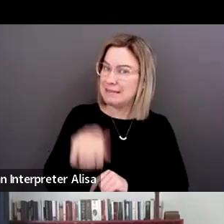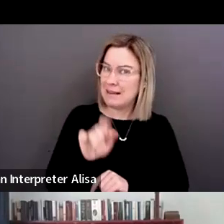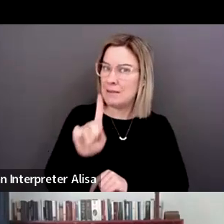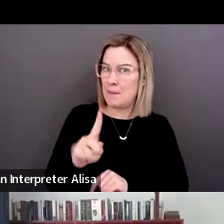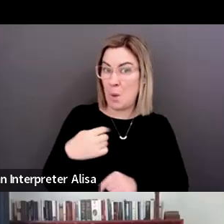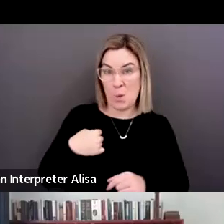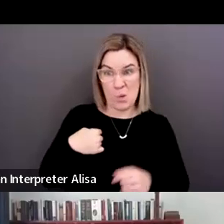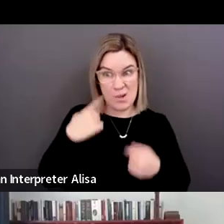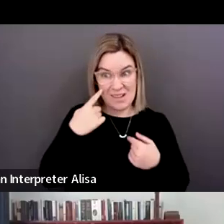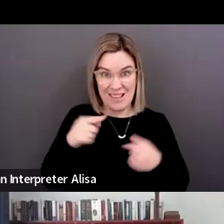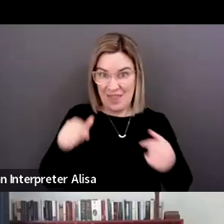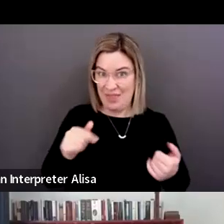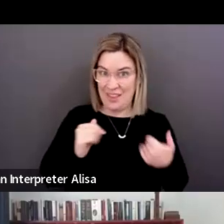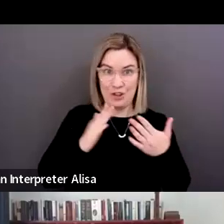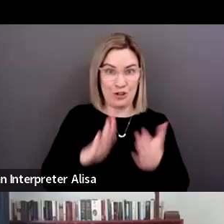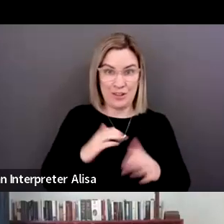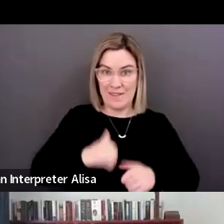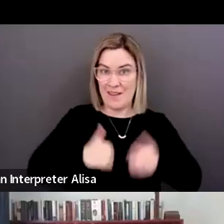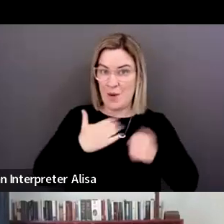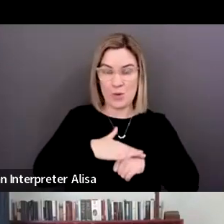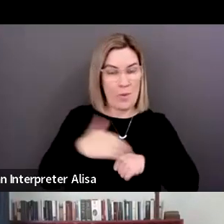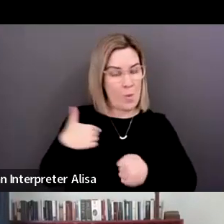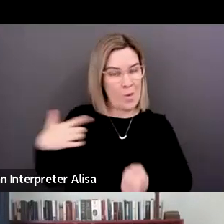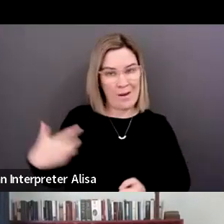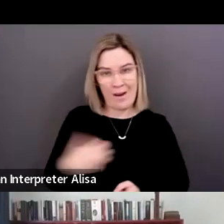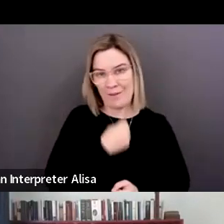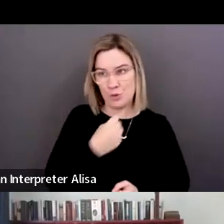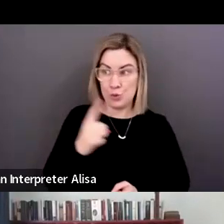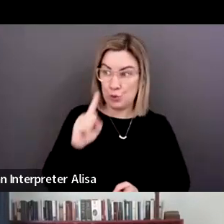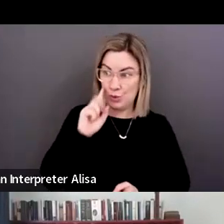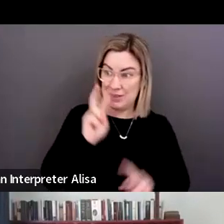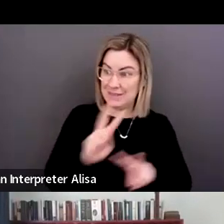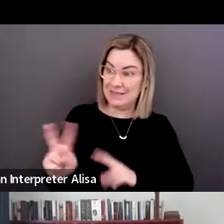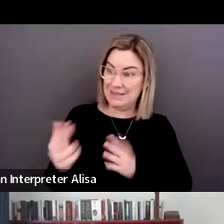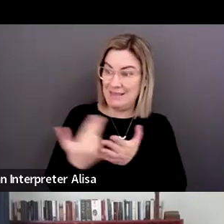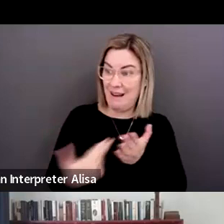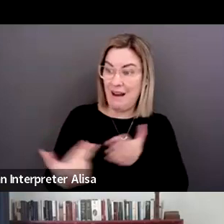ways we want to. Yeah, I guess we're also reluctant climate activists. But